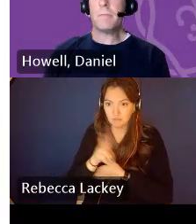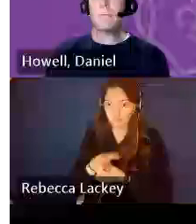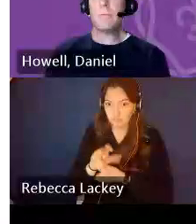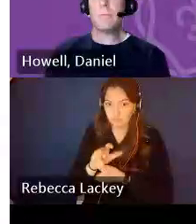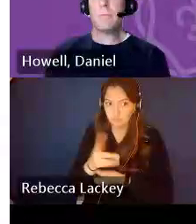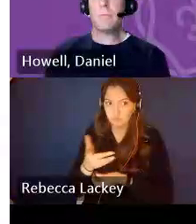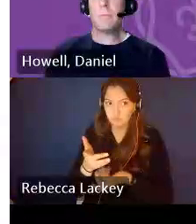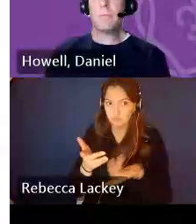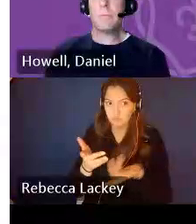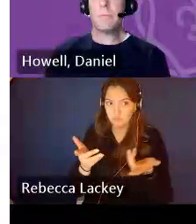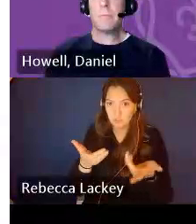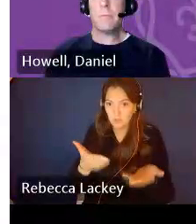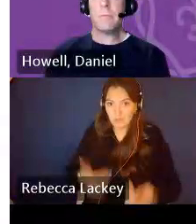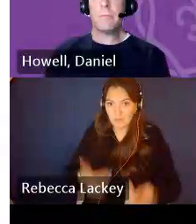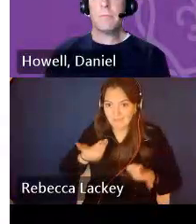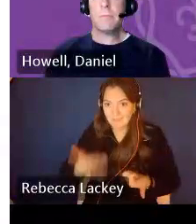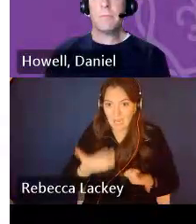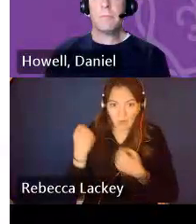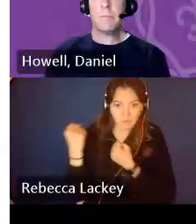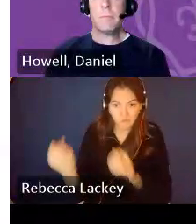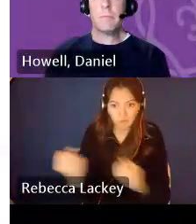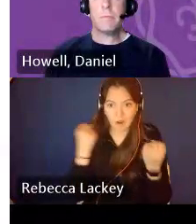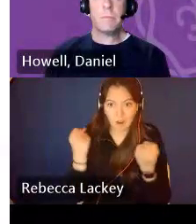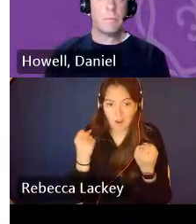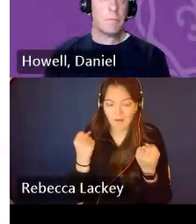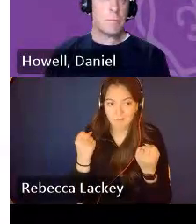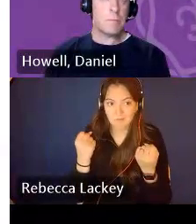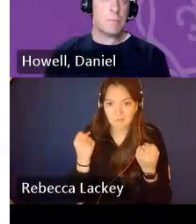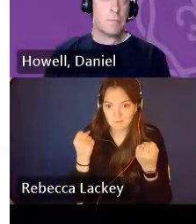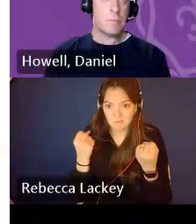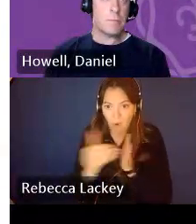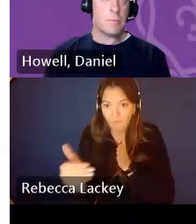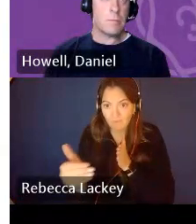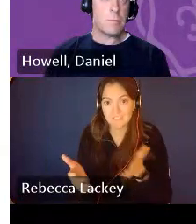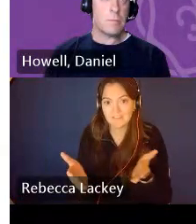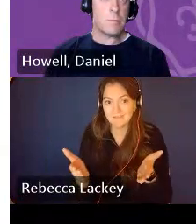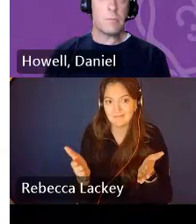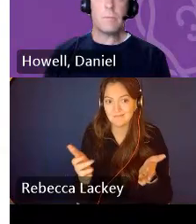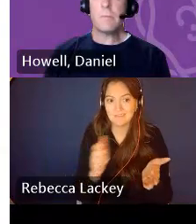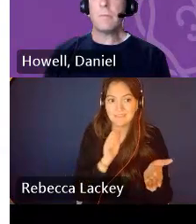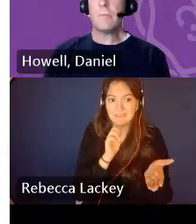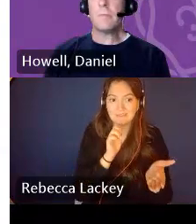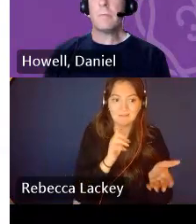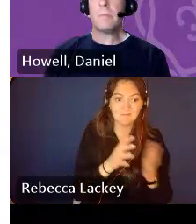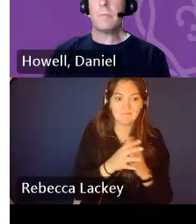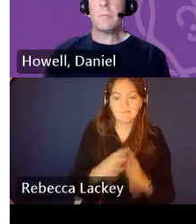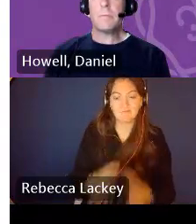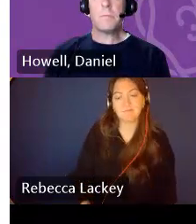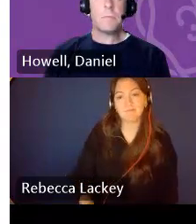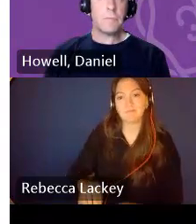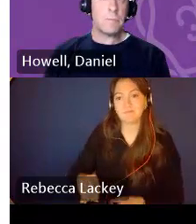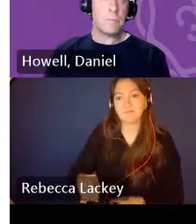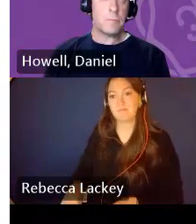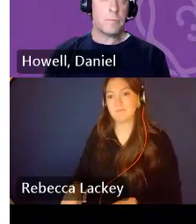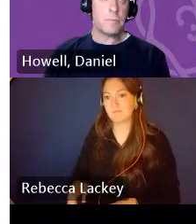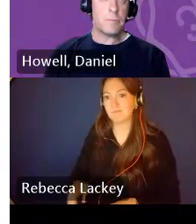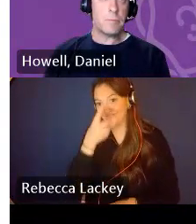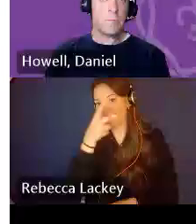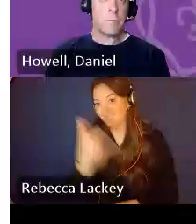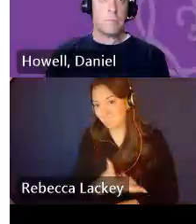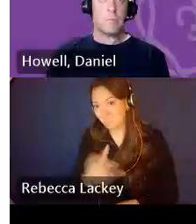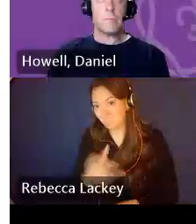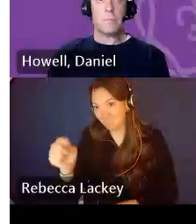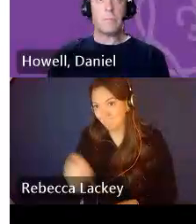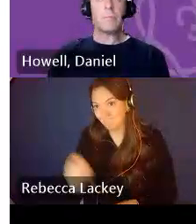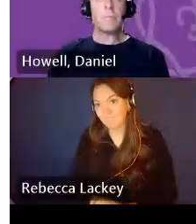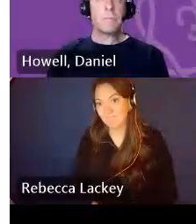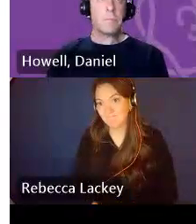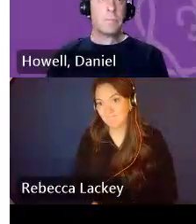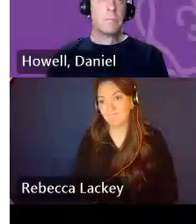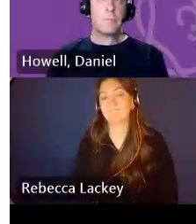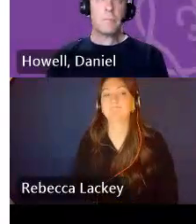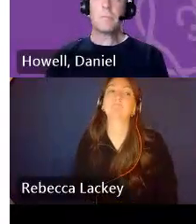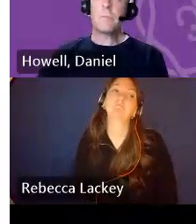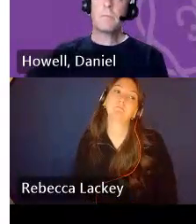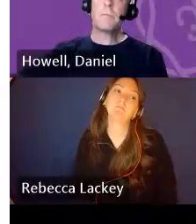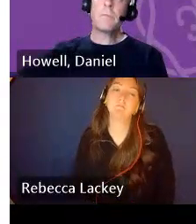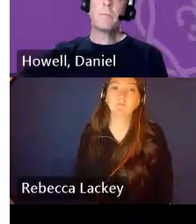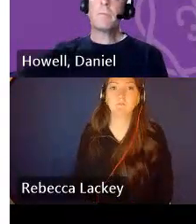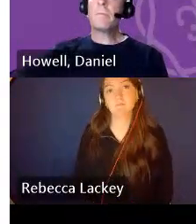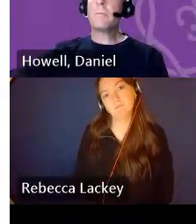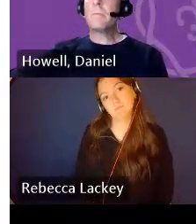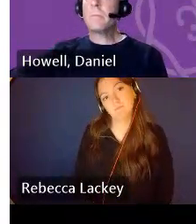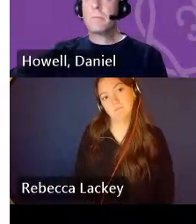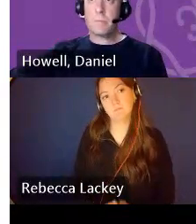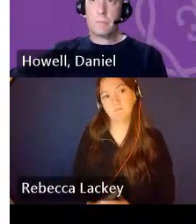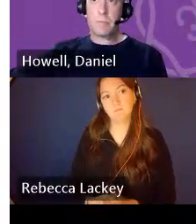know you you live there, you drive it a lot and um it's definitely uh in the poor condition rating.